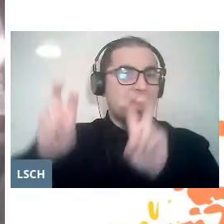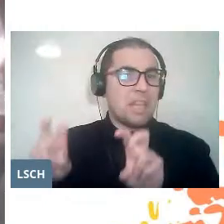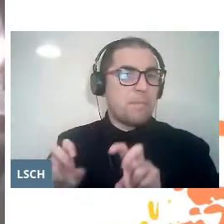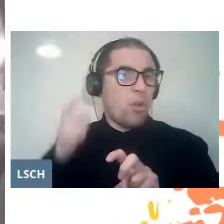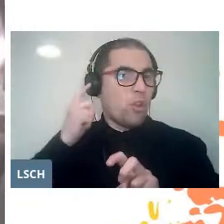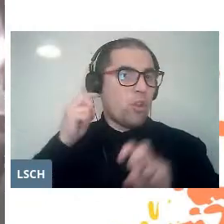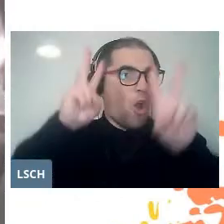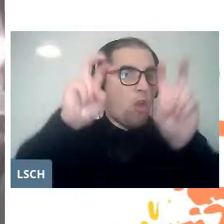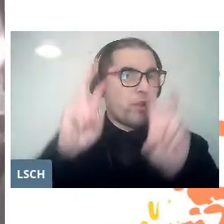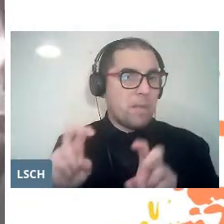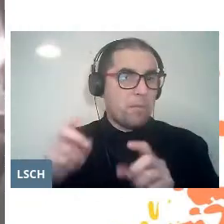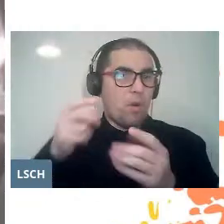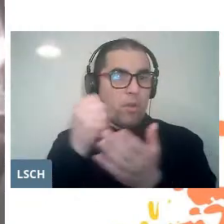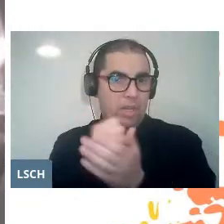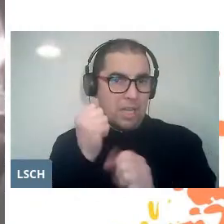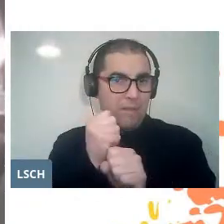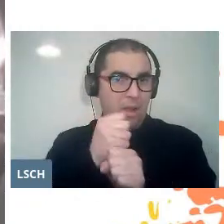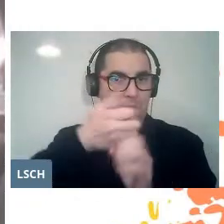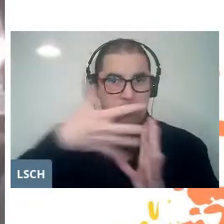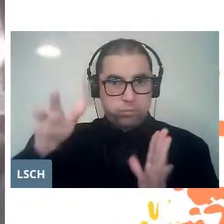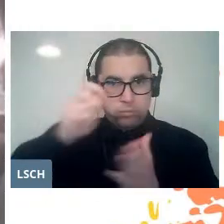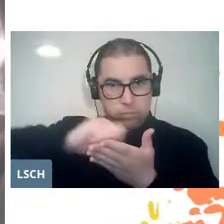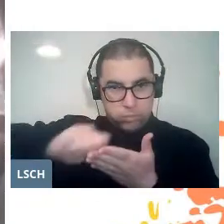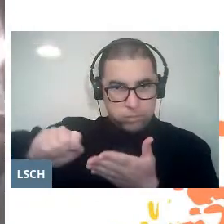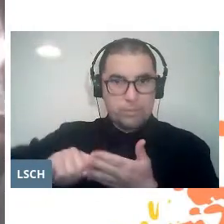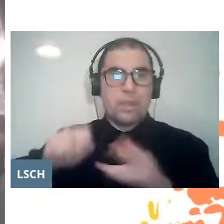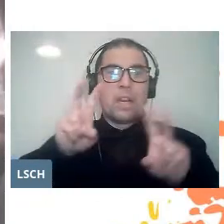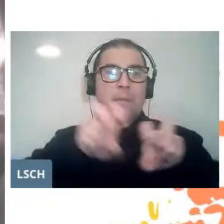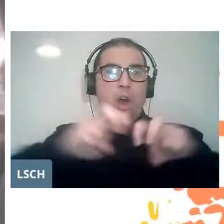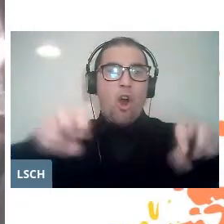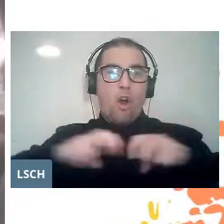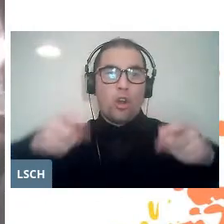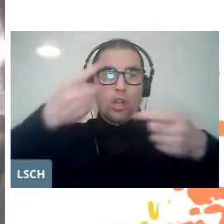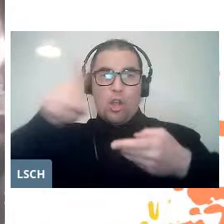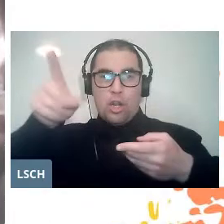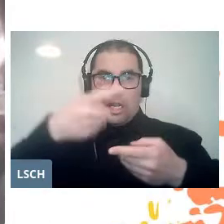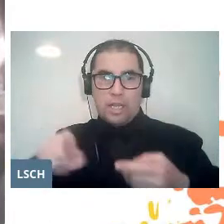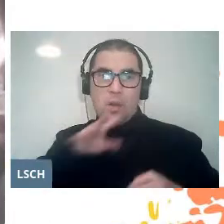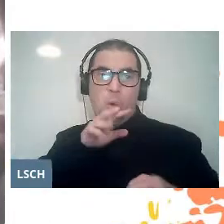Regarding the orchestral treatment, Beethoven uses a template that places him,